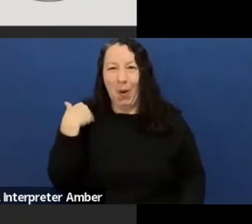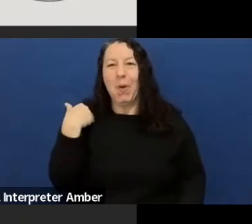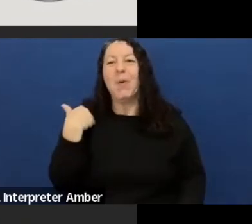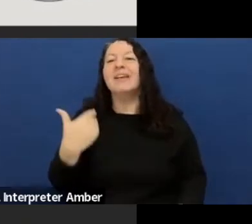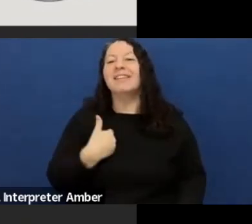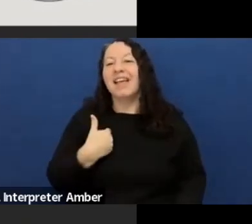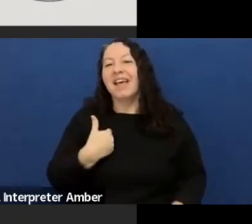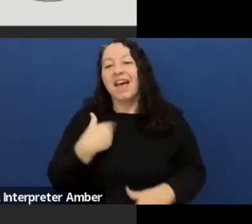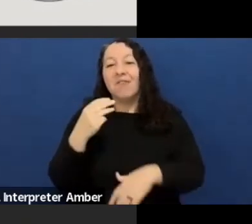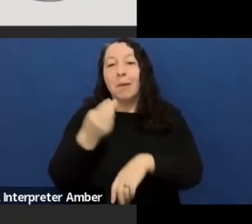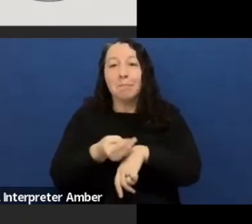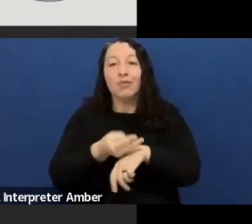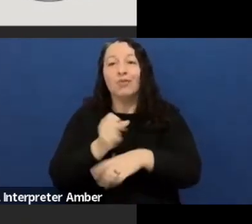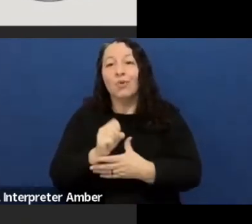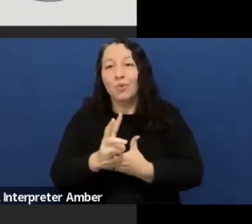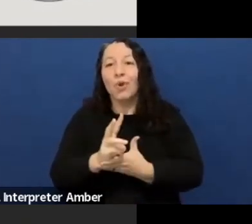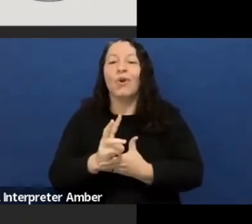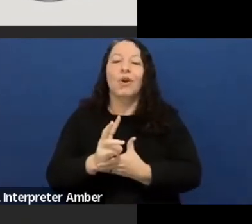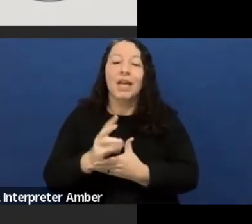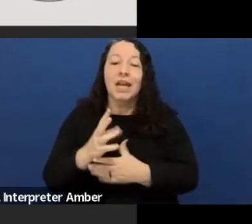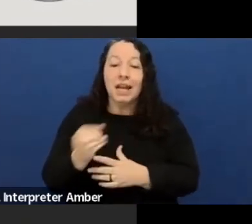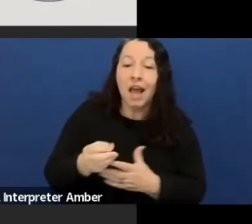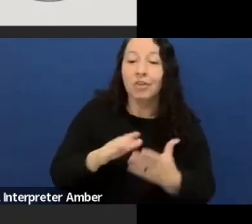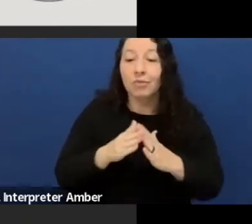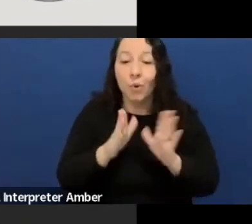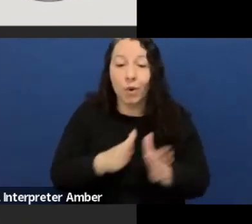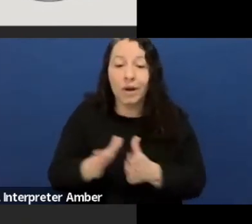ago, they hold a Master's degree in social work with community organizing as a method